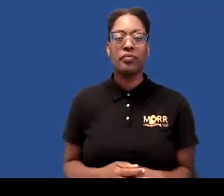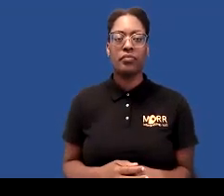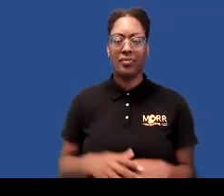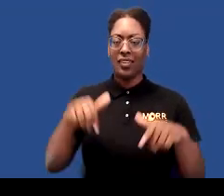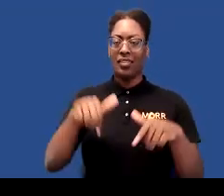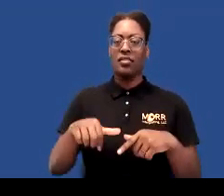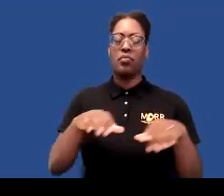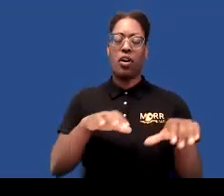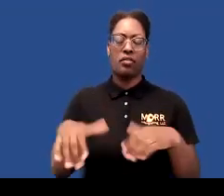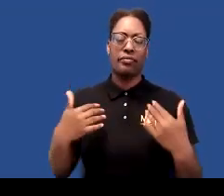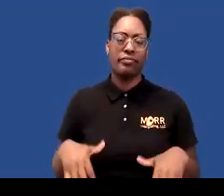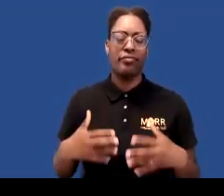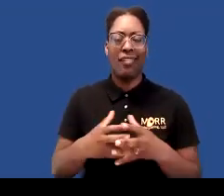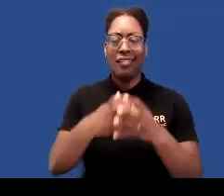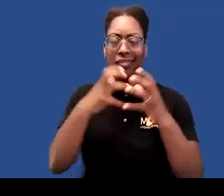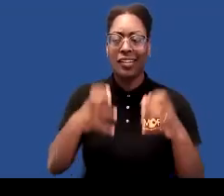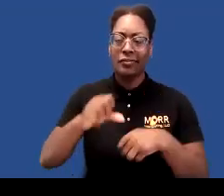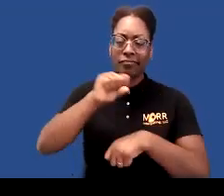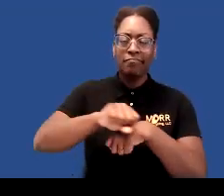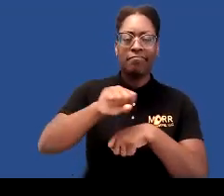and if we can learn to re-see that promise and potential and labor,